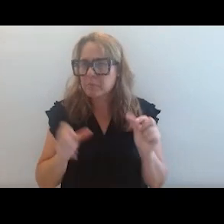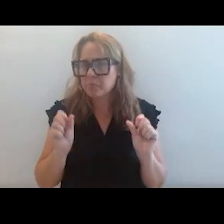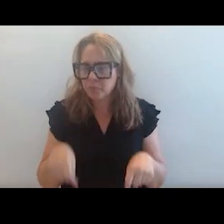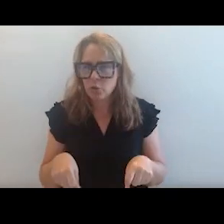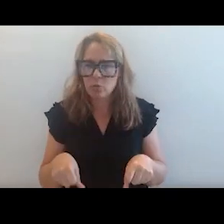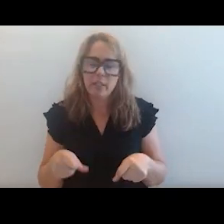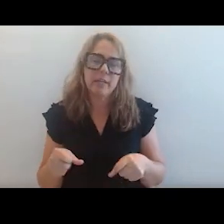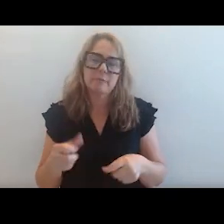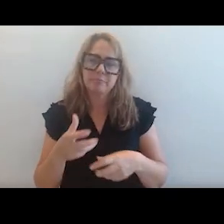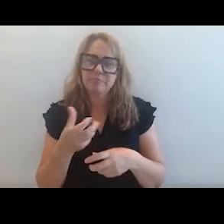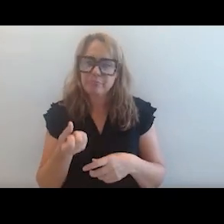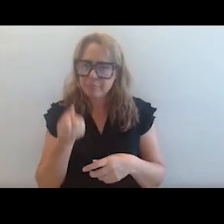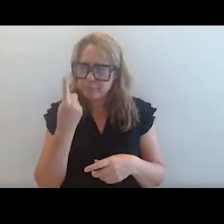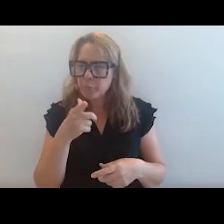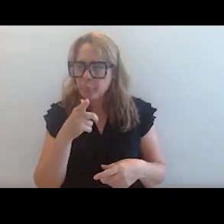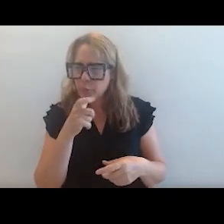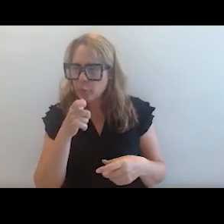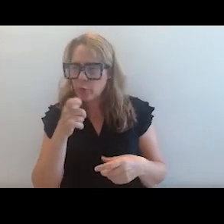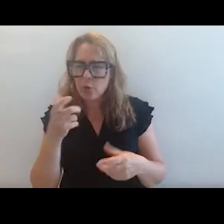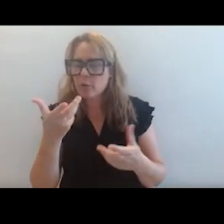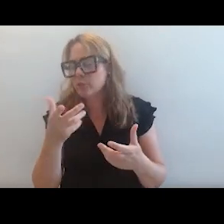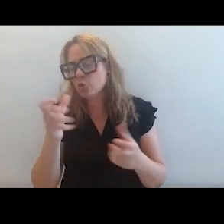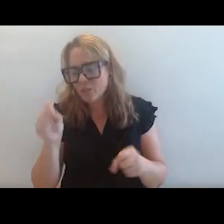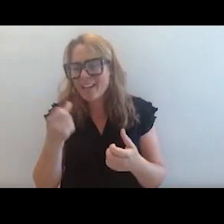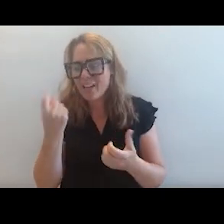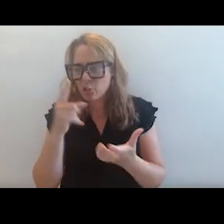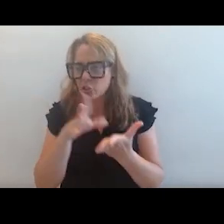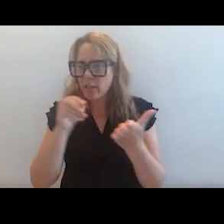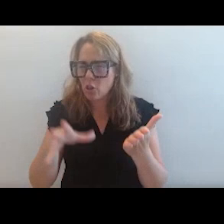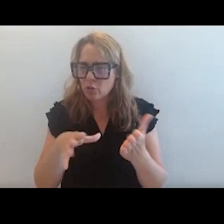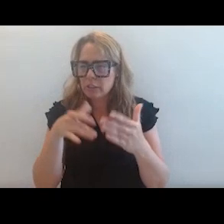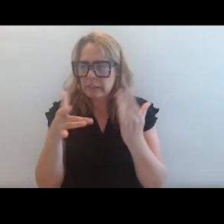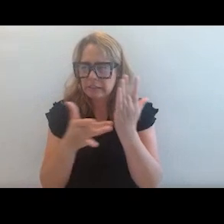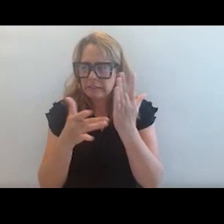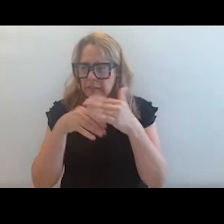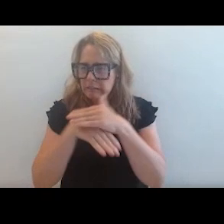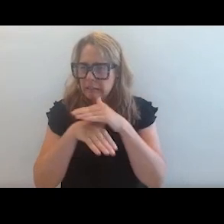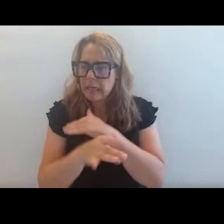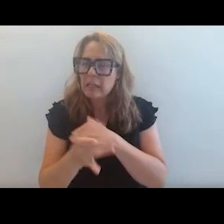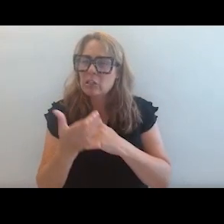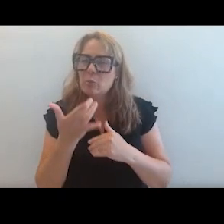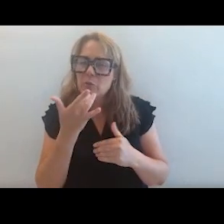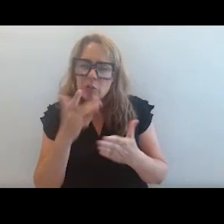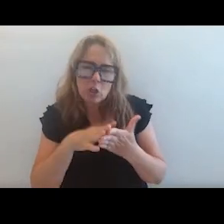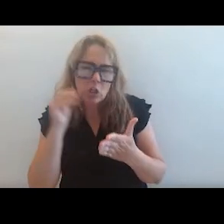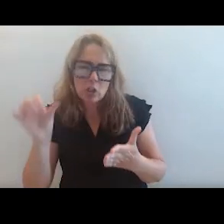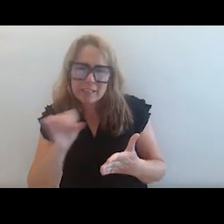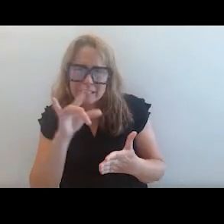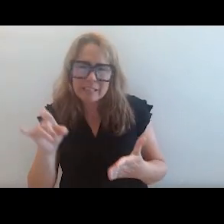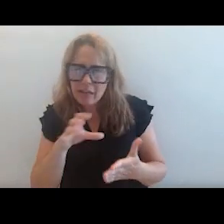you can obtain an understanding of your learners’ technology access, preferred learning styles,